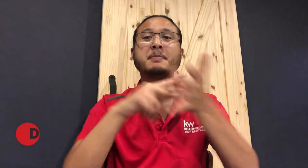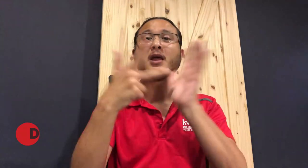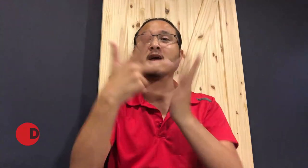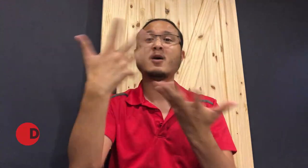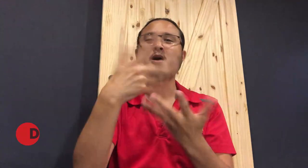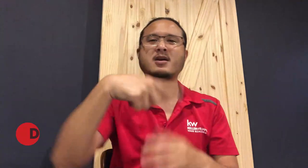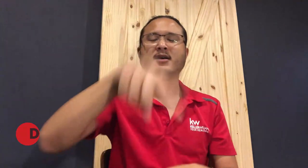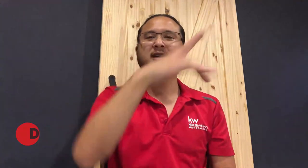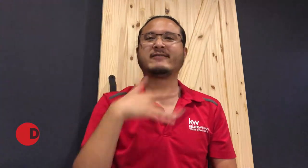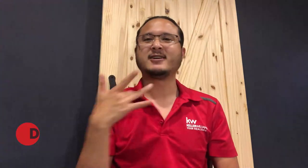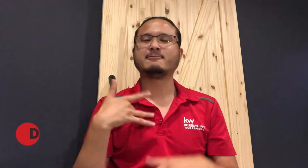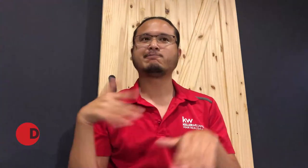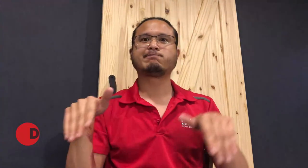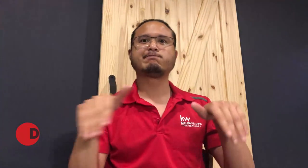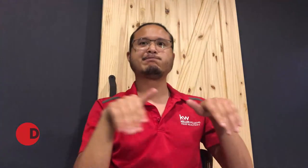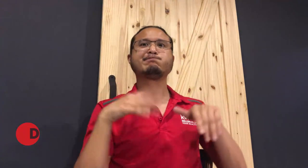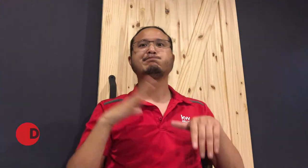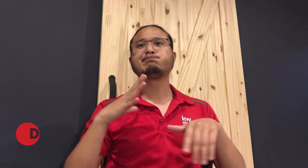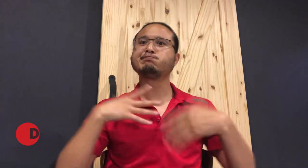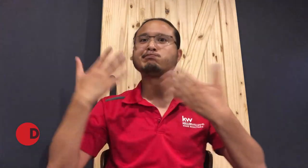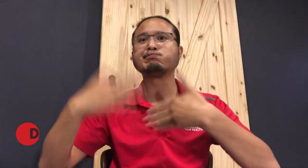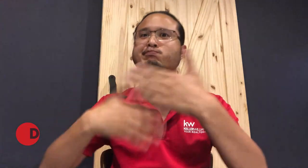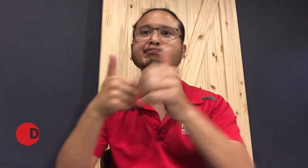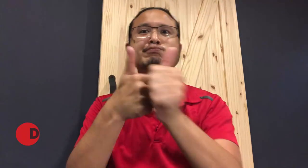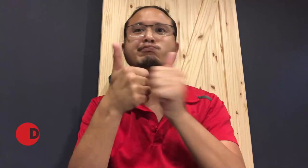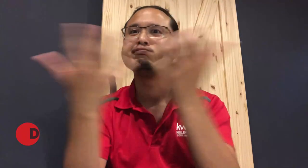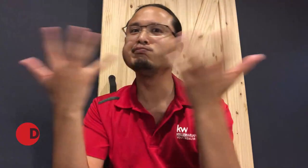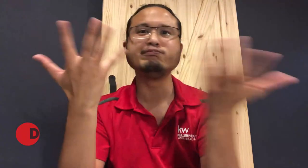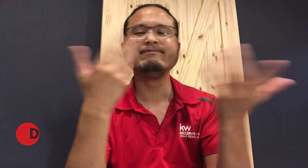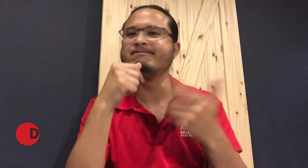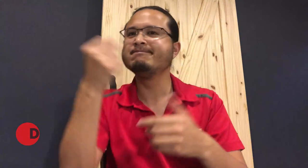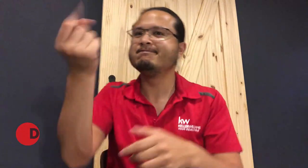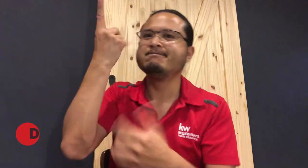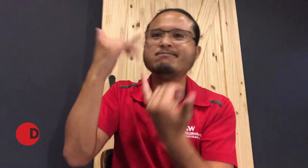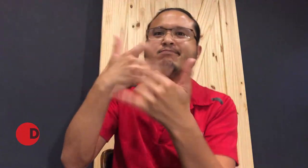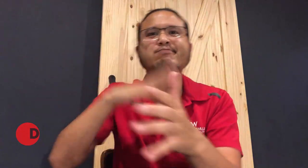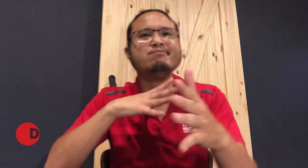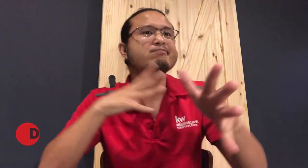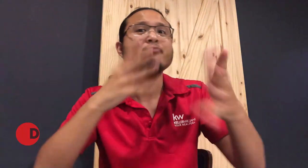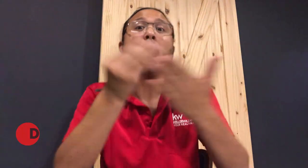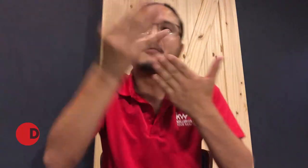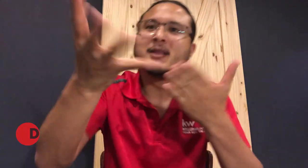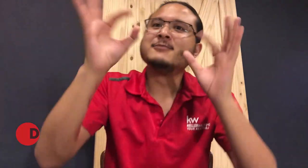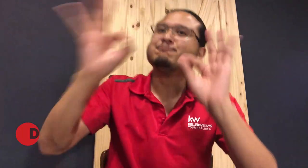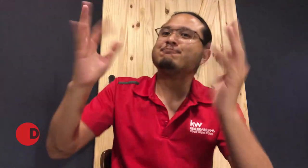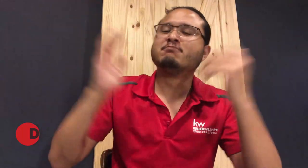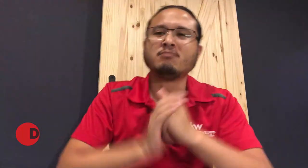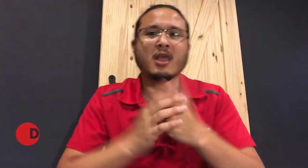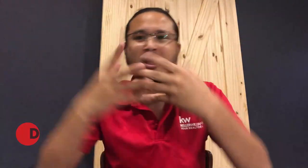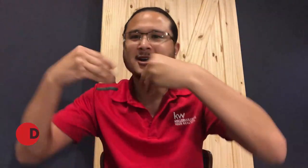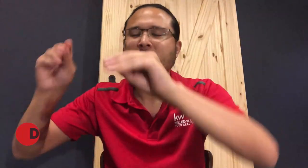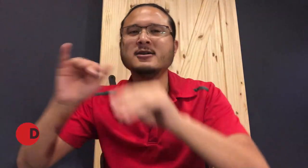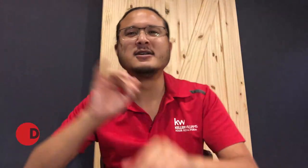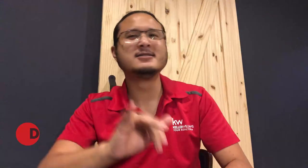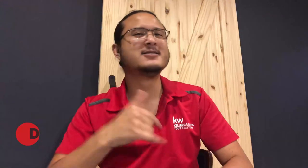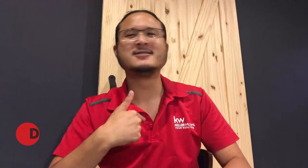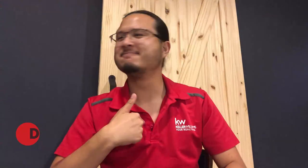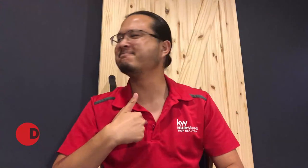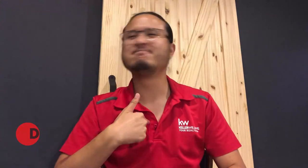These Deaf people would feel out of place and just follow the process without fully understanding the purchase or sale.